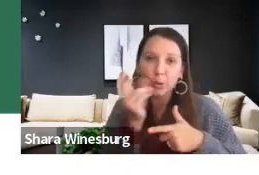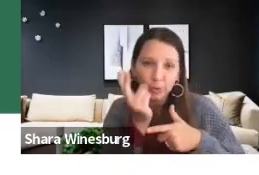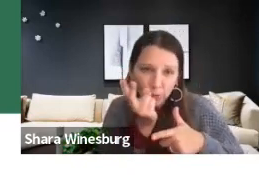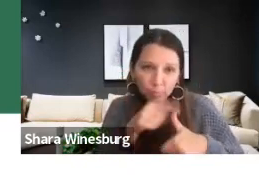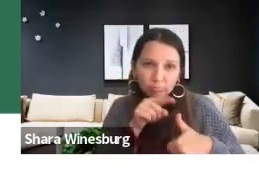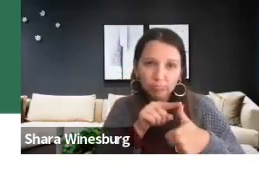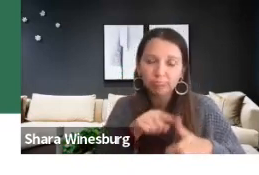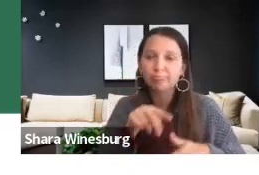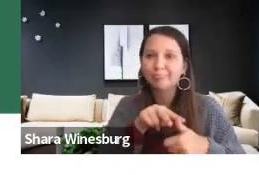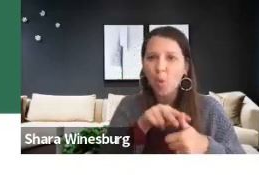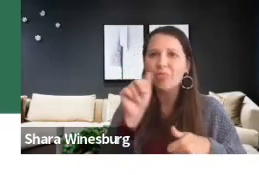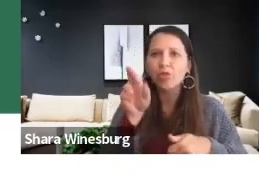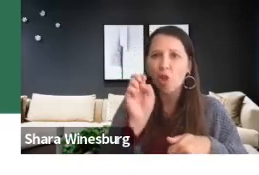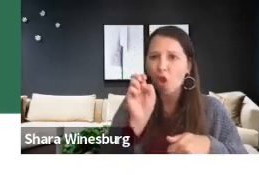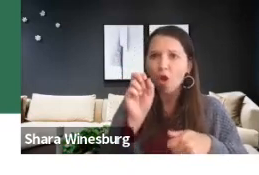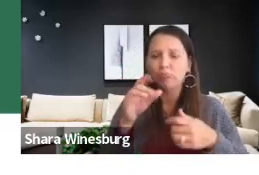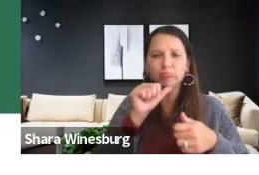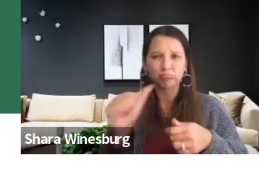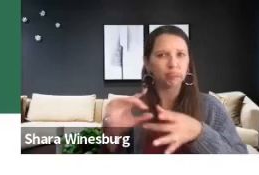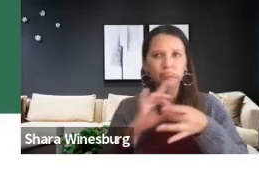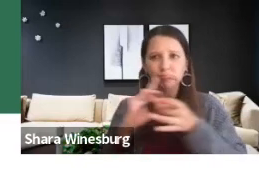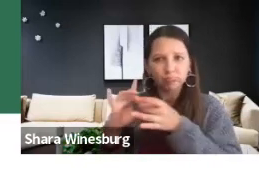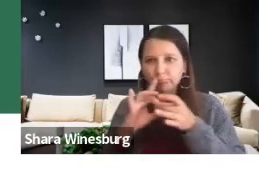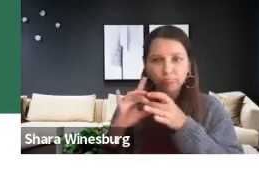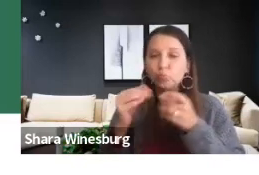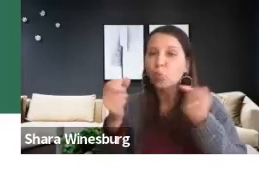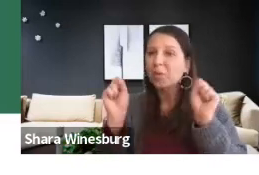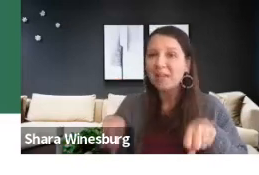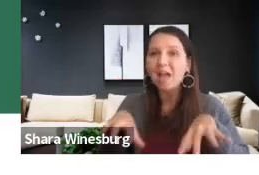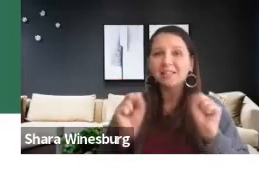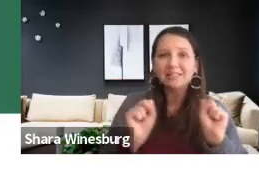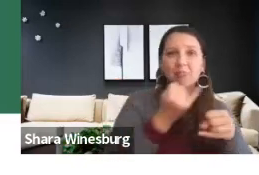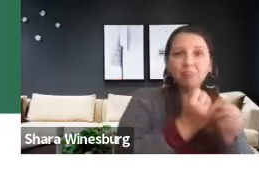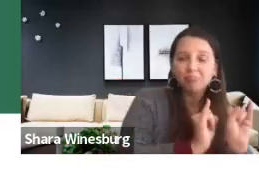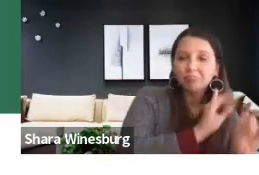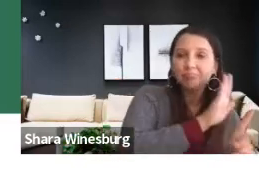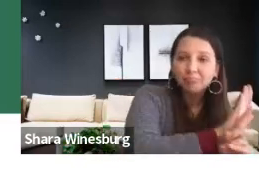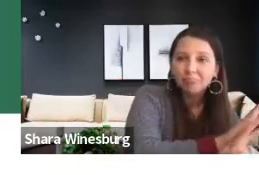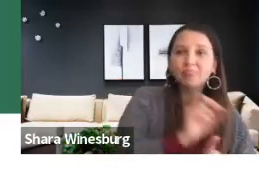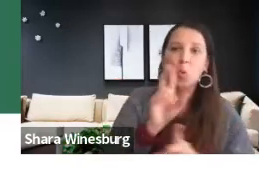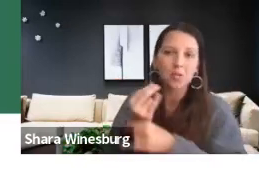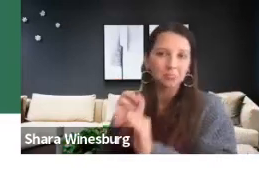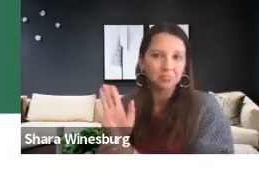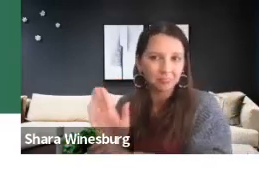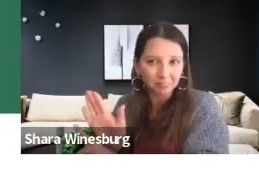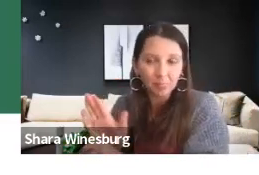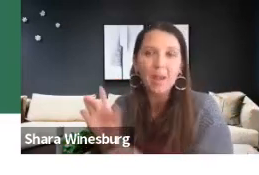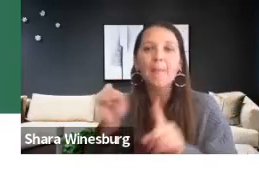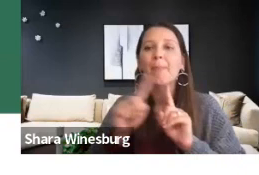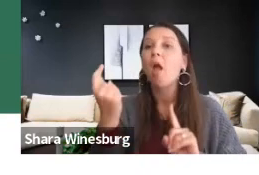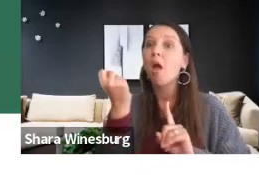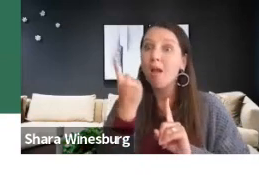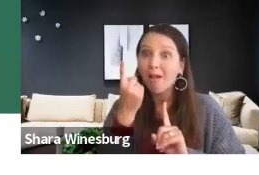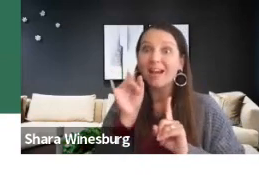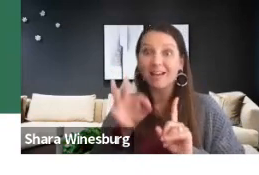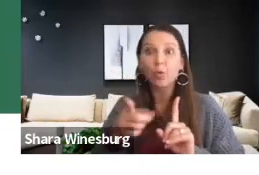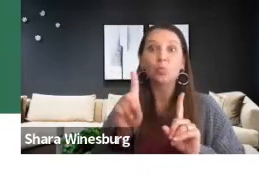ASL 1 and ASL 2 can be taken independently, separately from each other,